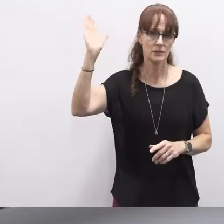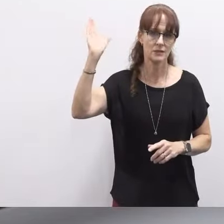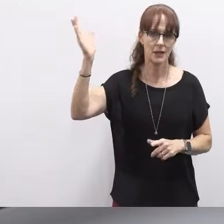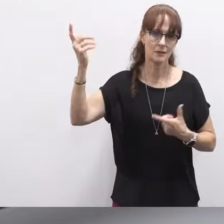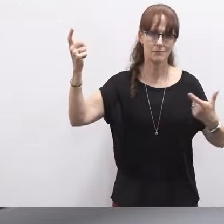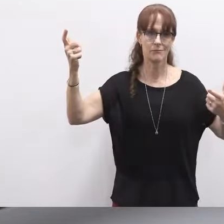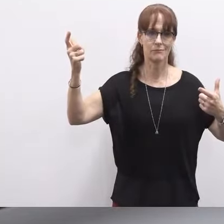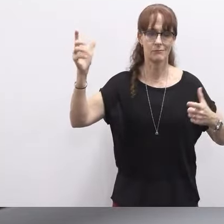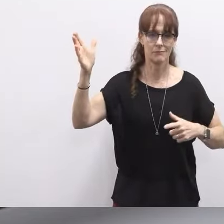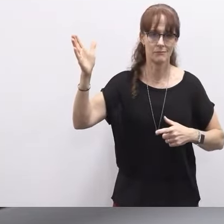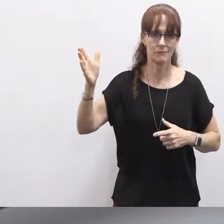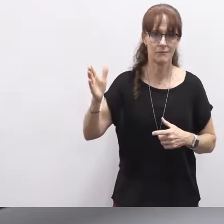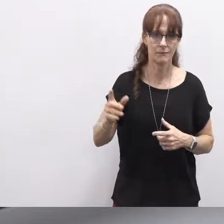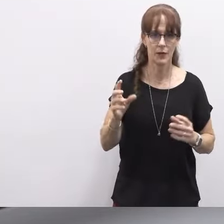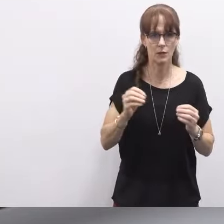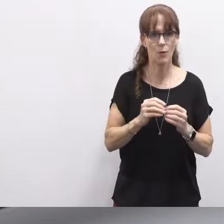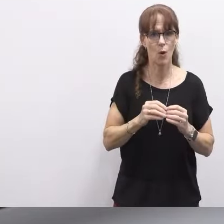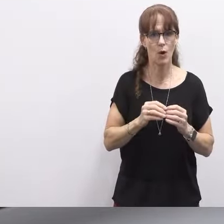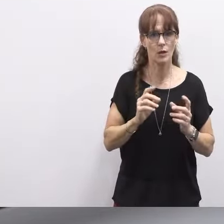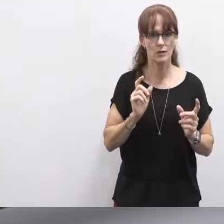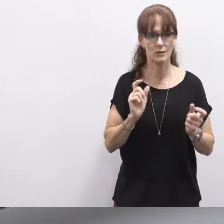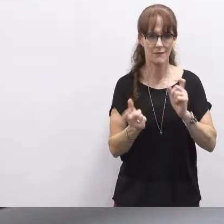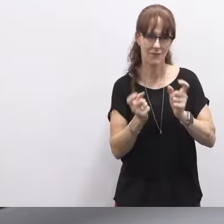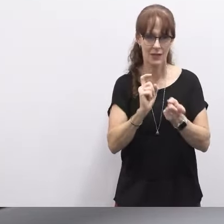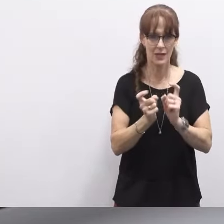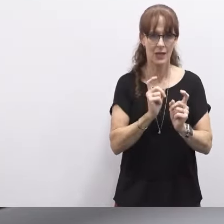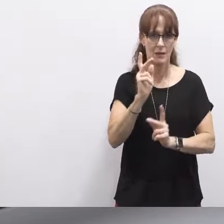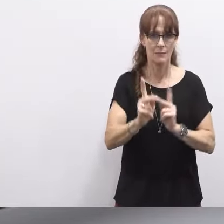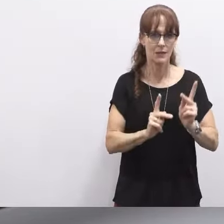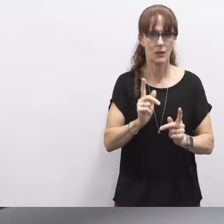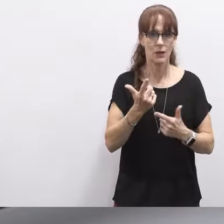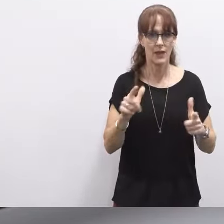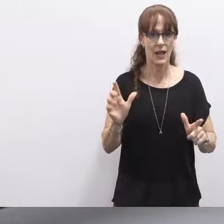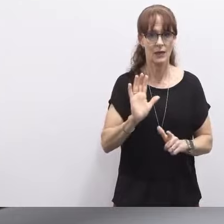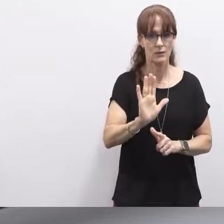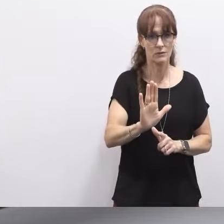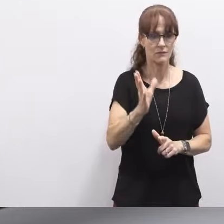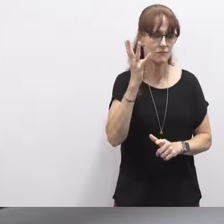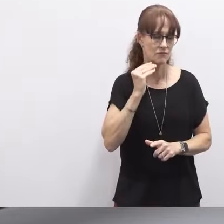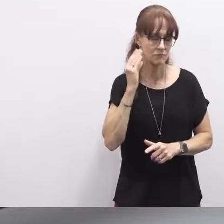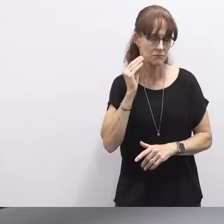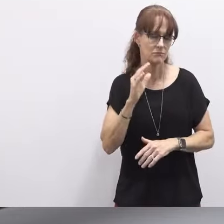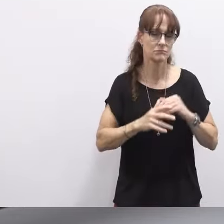because then it was more customized. Folks could speak in the language that's familiar and comfortable to them.